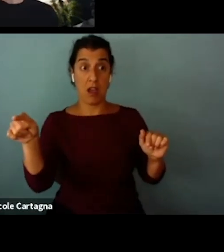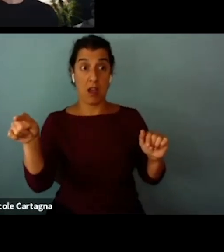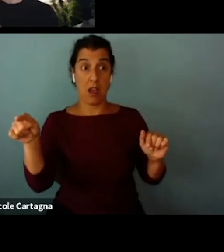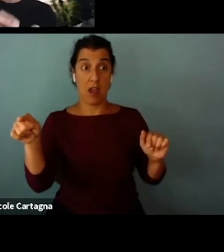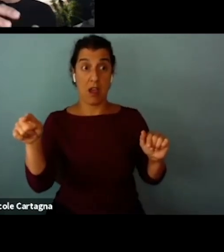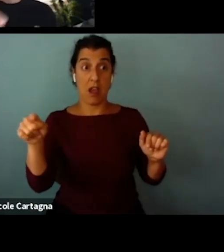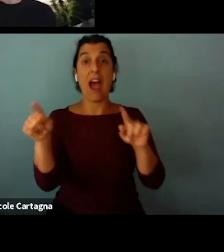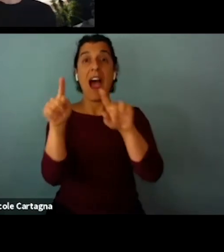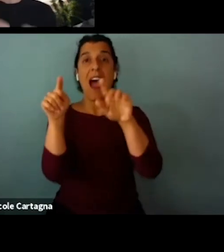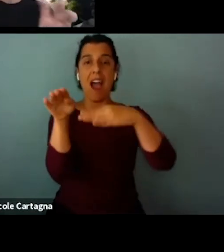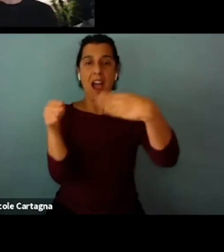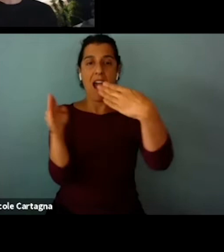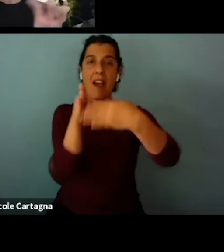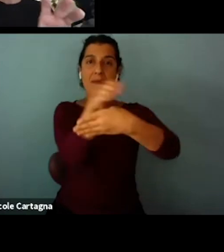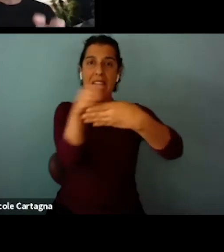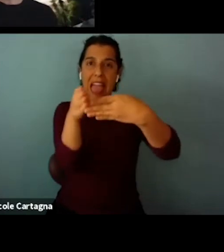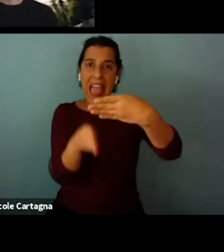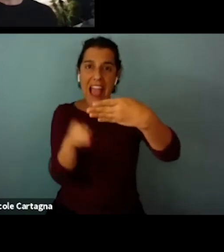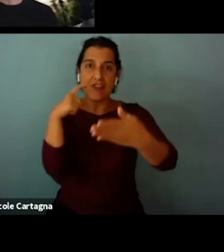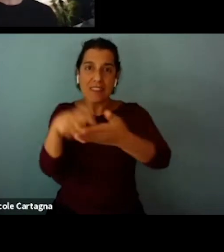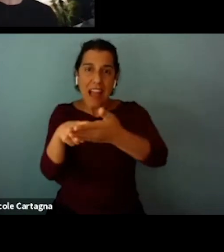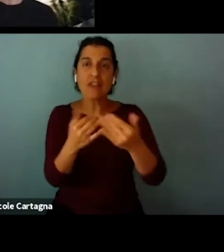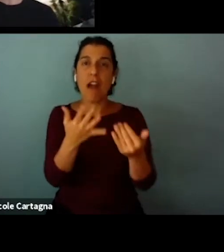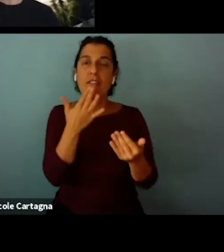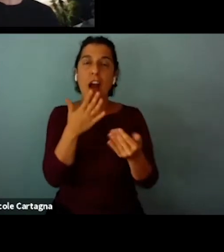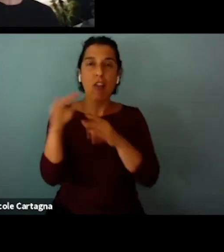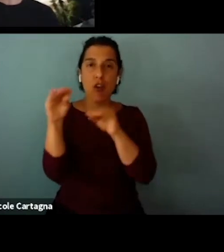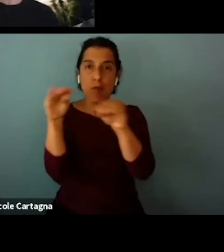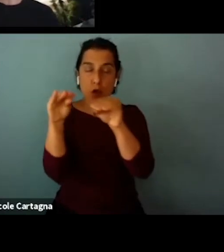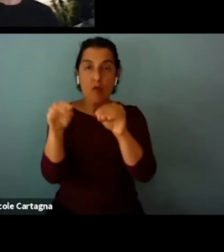this type of thing as she's moving objects in the in the solar model